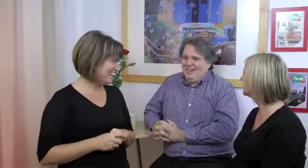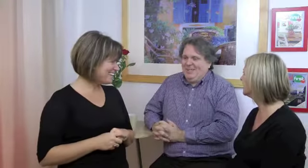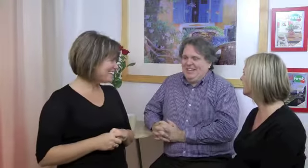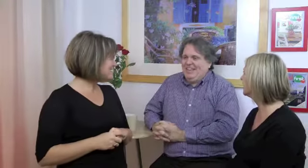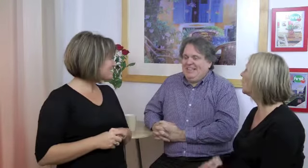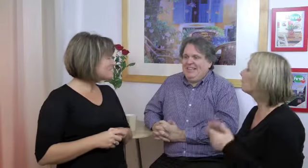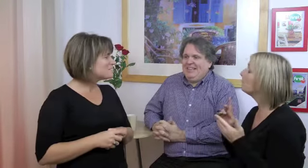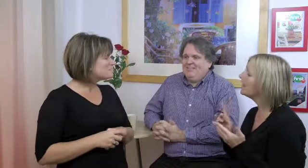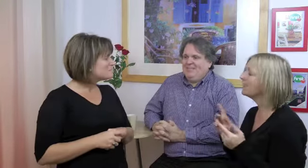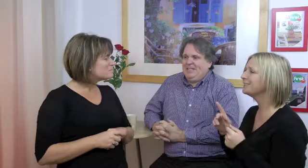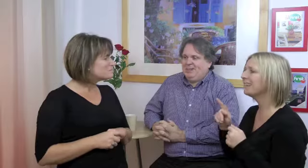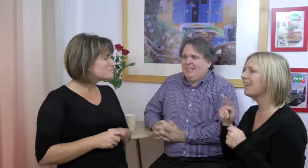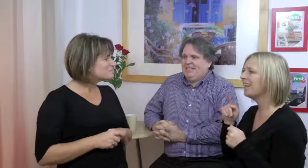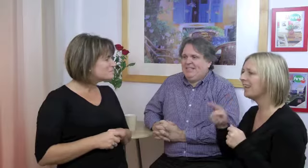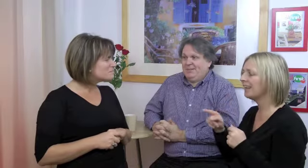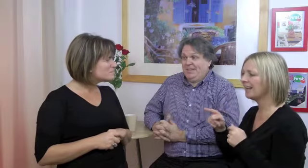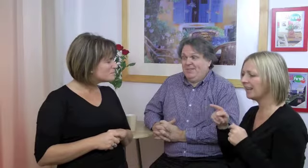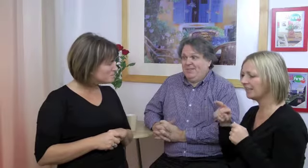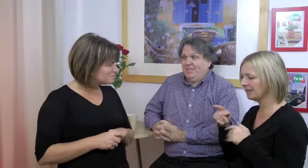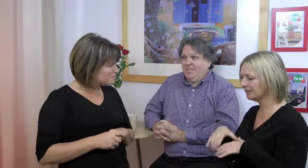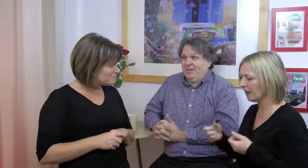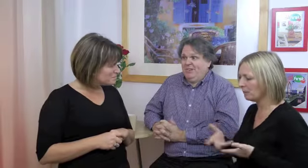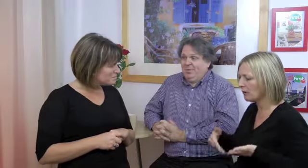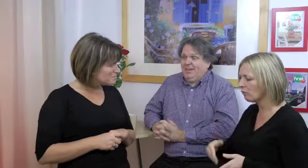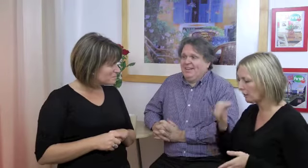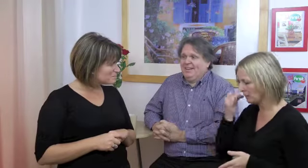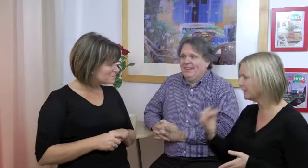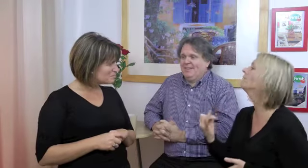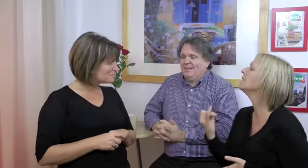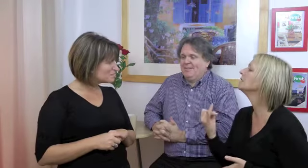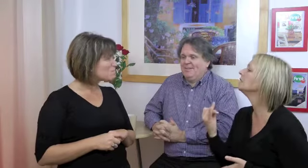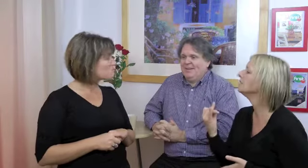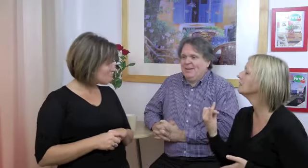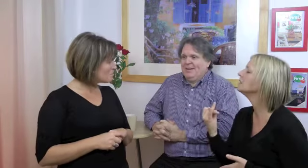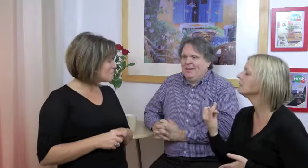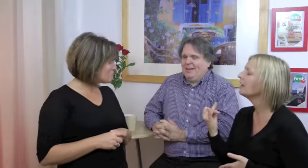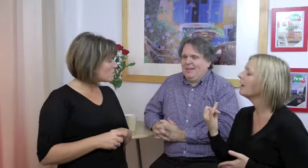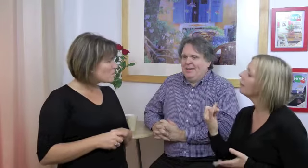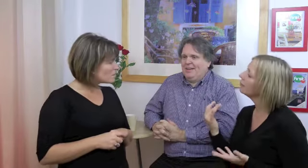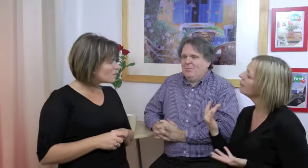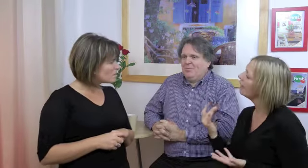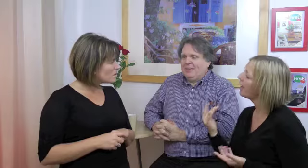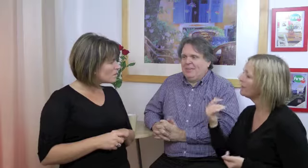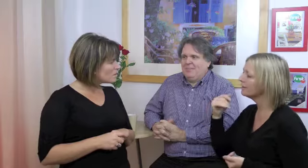No. He's played rugby since he was seven years old. I think what gave him a bit of a headstart